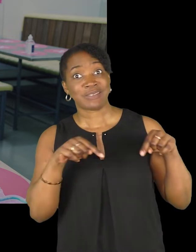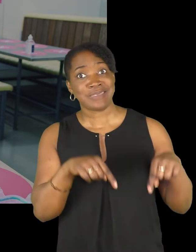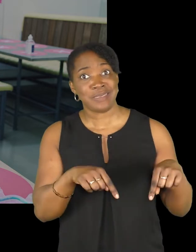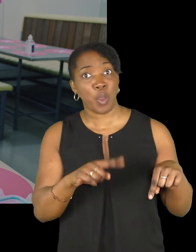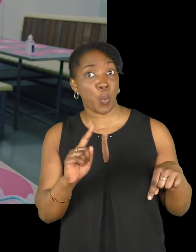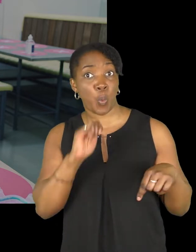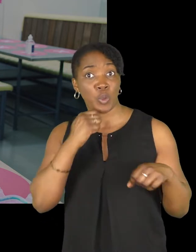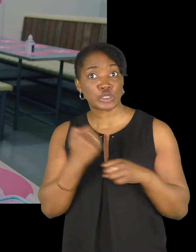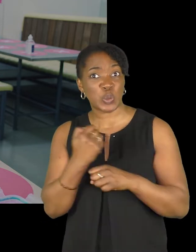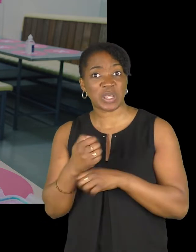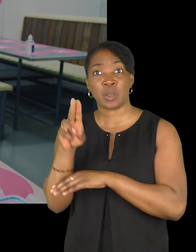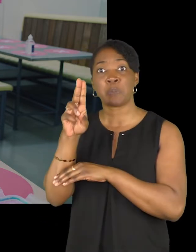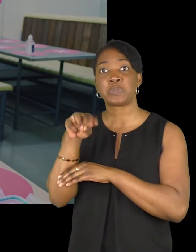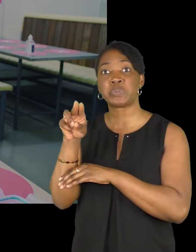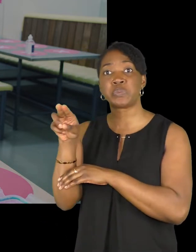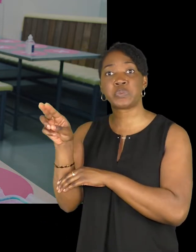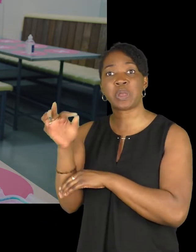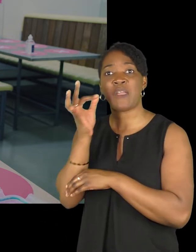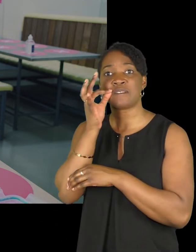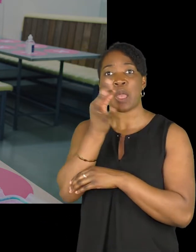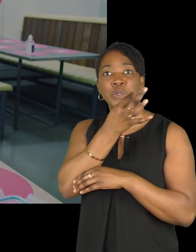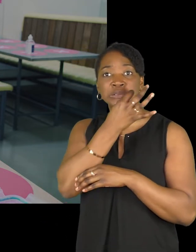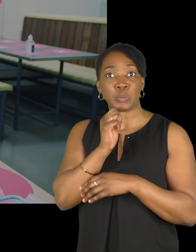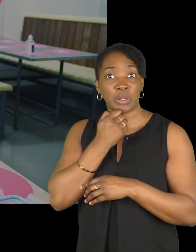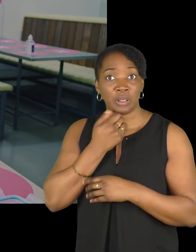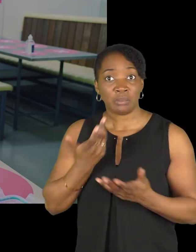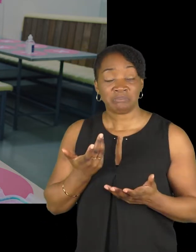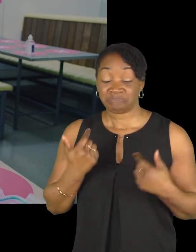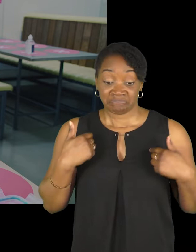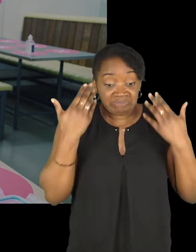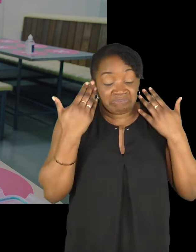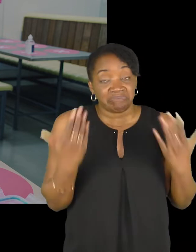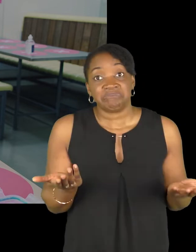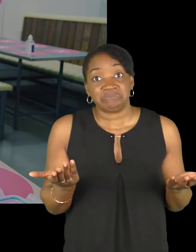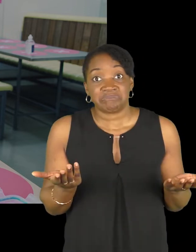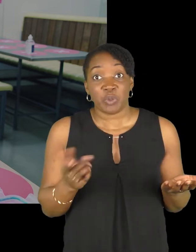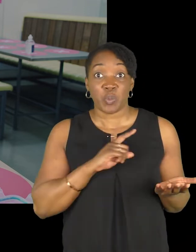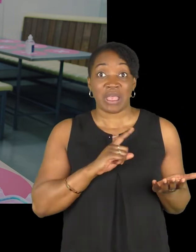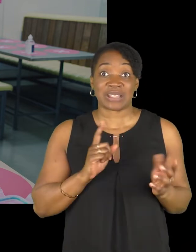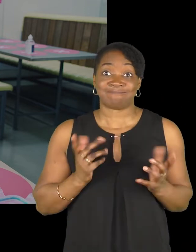Would we be painting flowers? And it's like, yeah, we don't know, because this is our